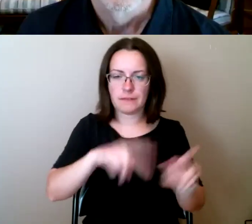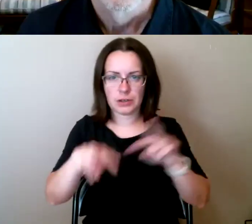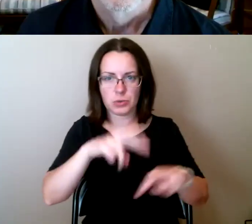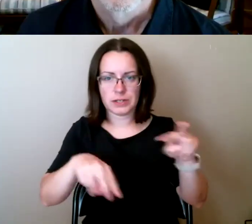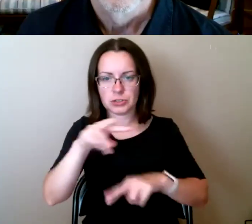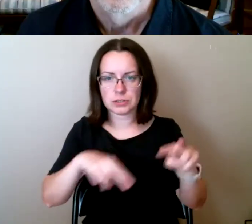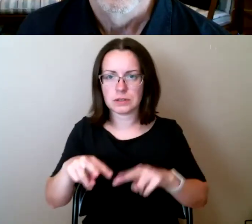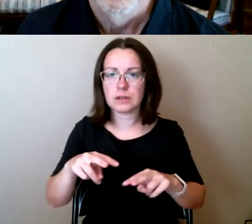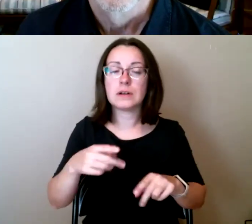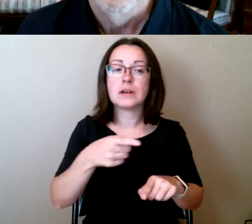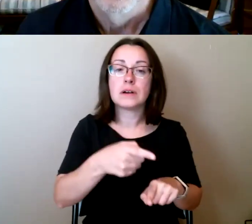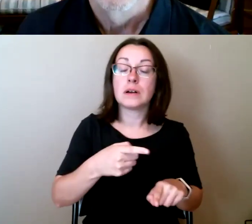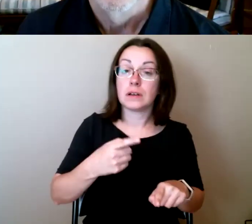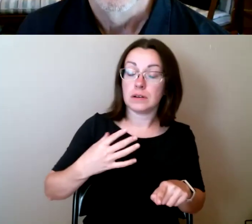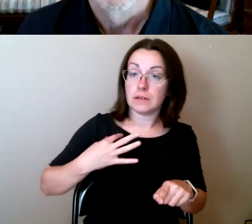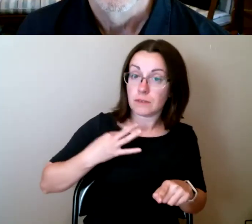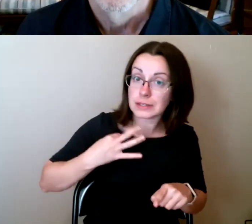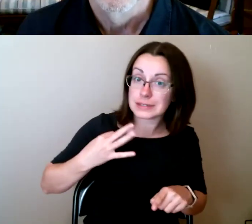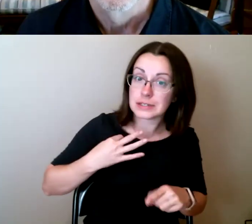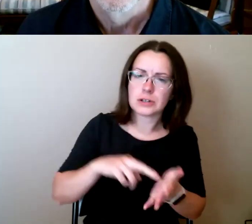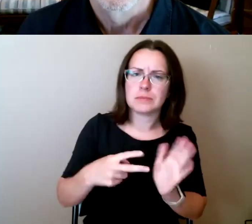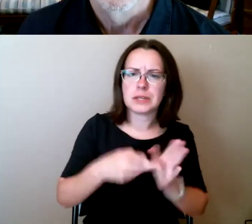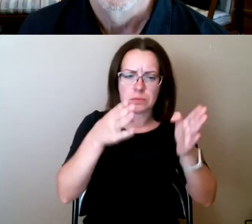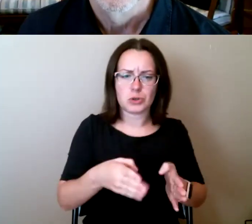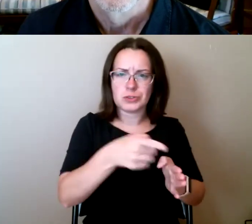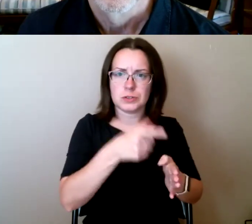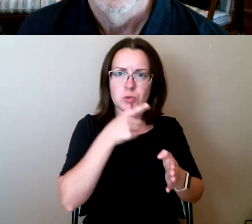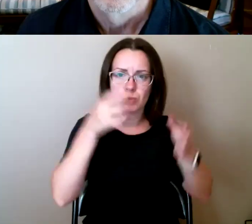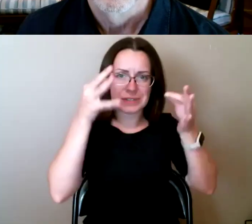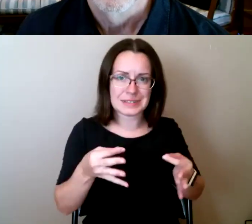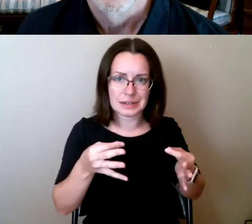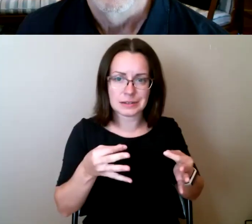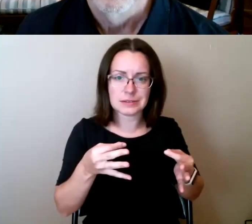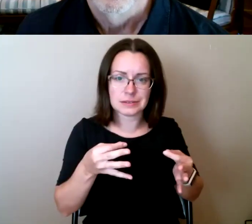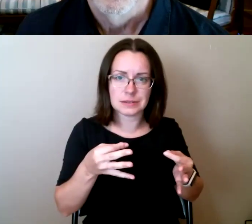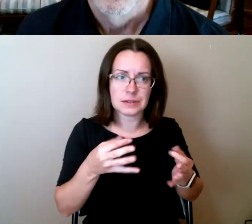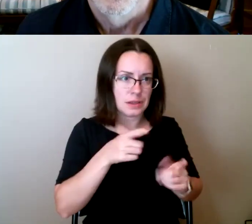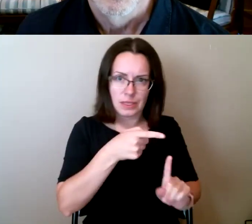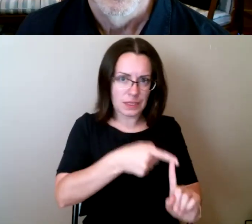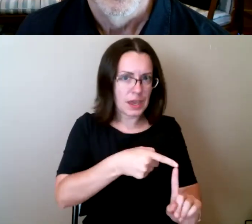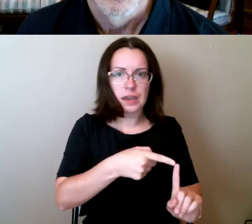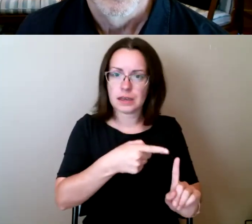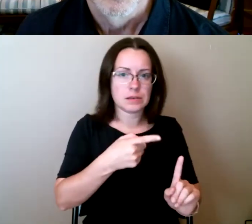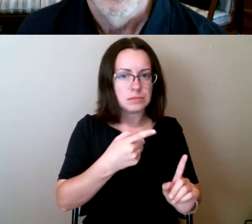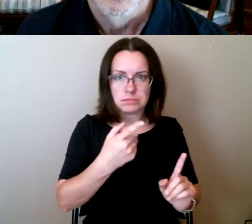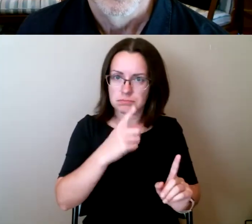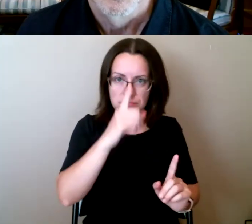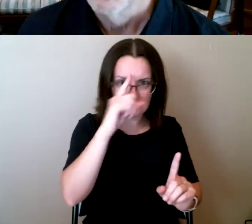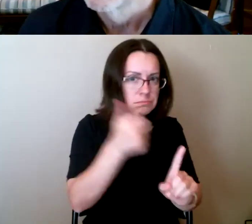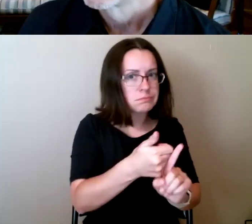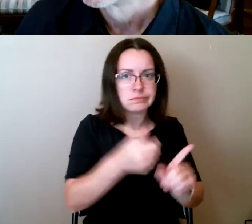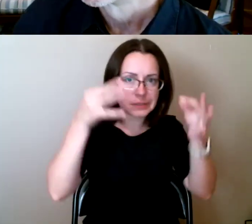voluntariness or the person's making the decision in a voluntary way without coercion is also being